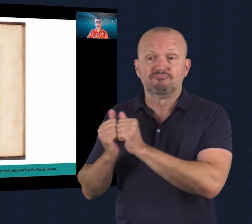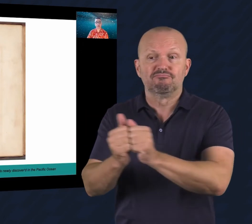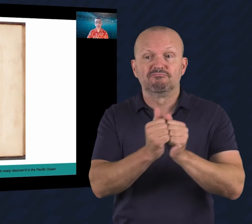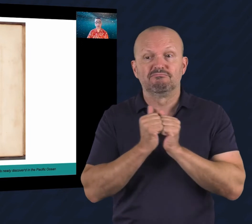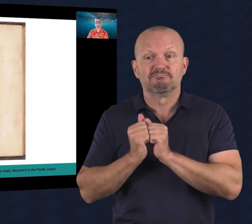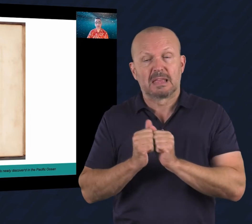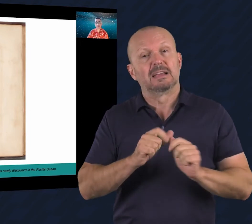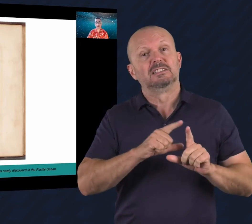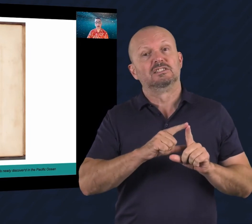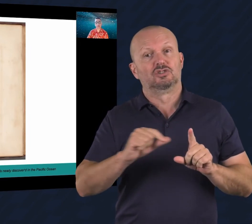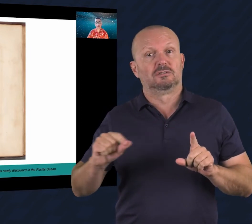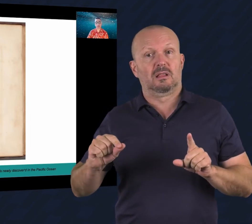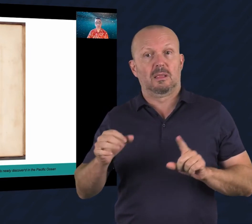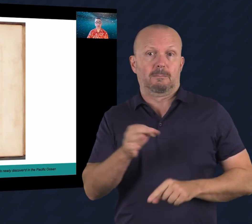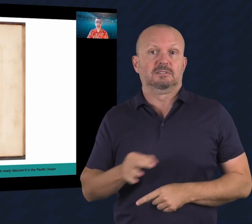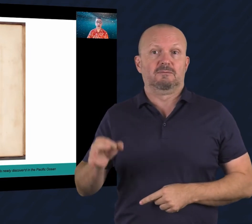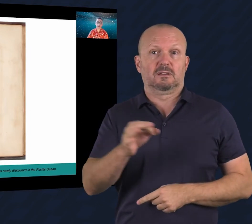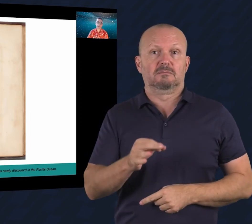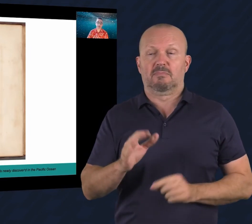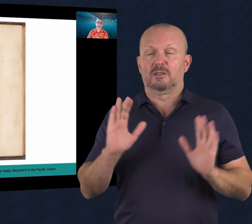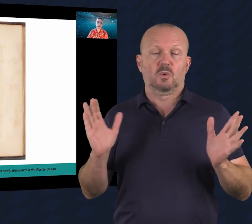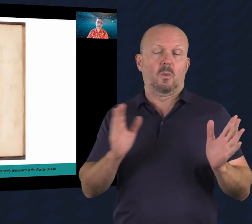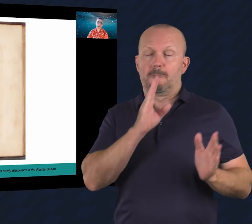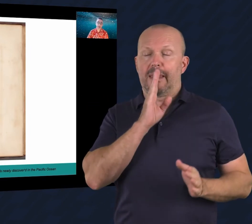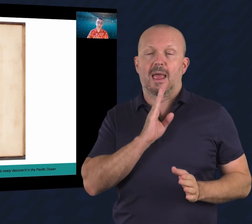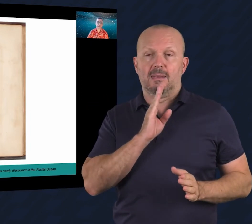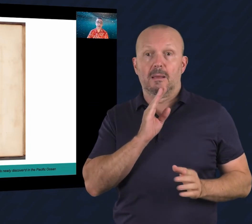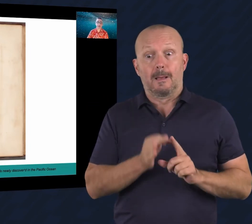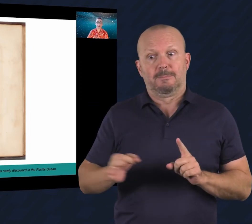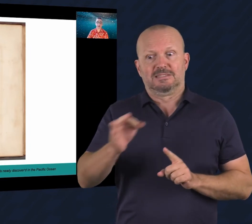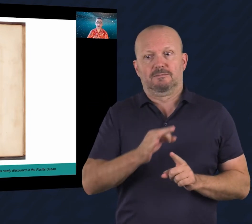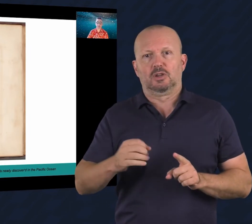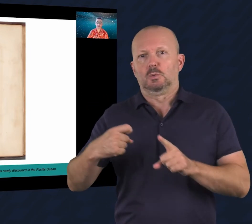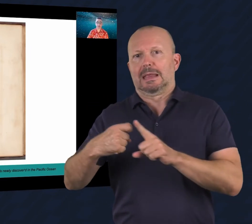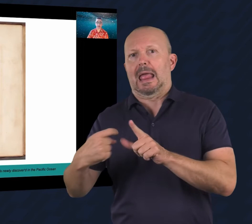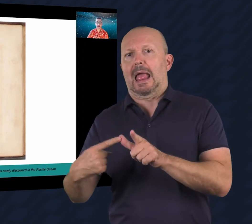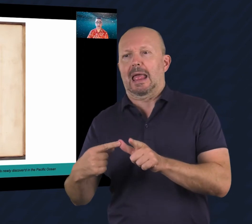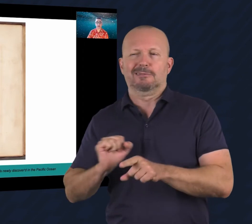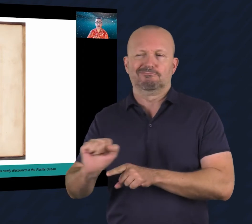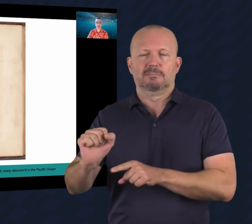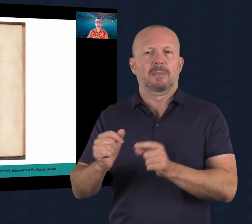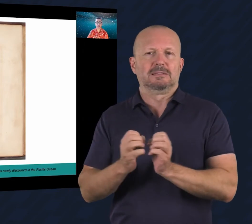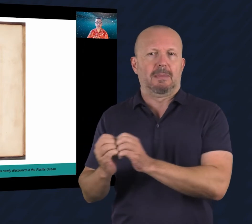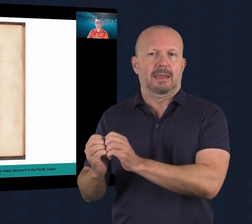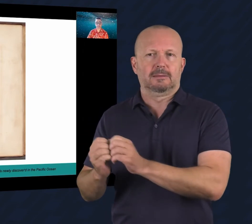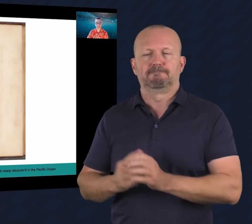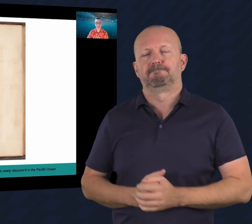speaking plainly to what we are, digital and of the Pacific, and in particular, using the Tok Pisin spelling of this ocean.